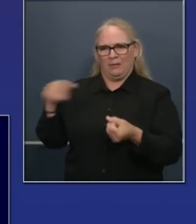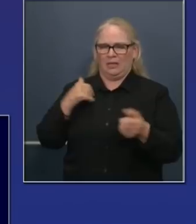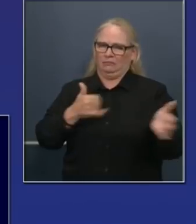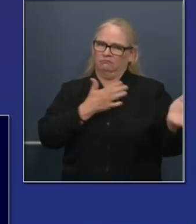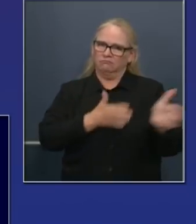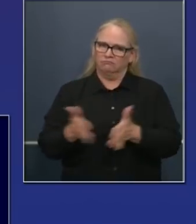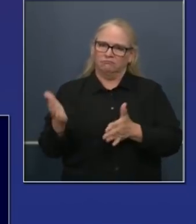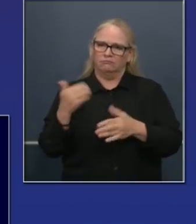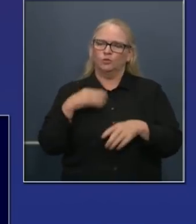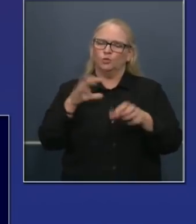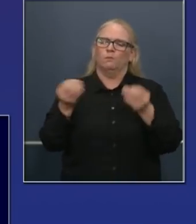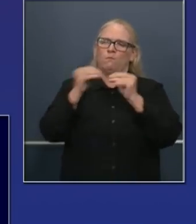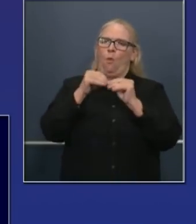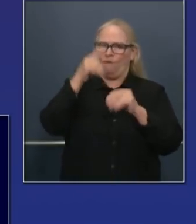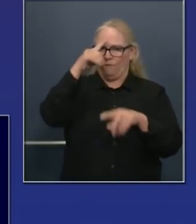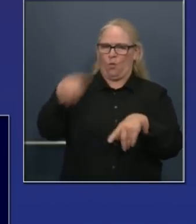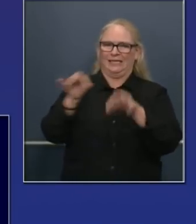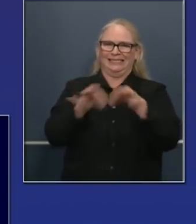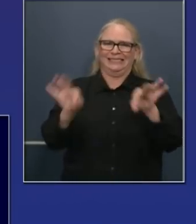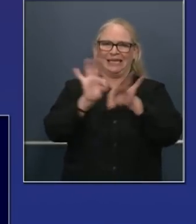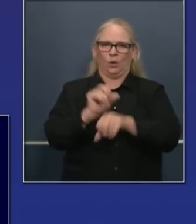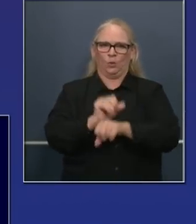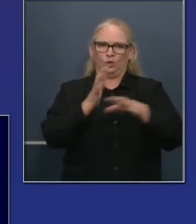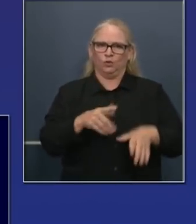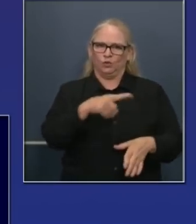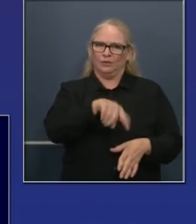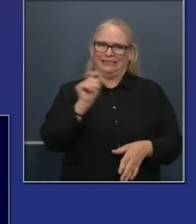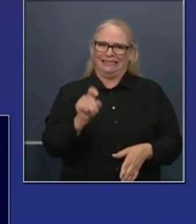AND AND IDENTIFYING ADDITIONAL ACCESS AND EXPANDING